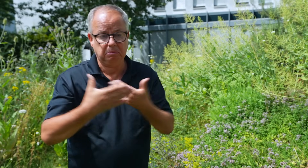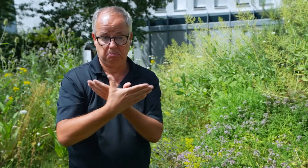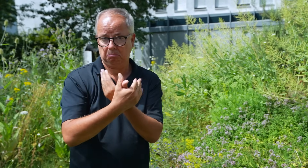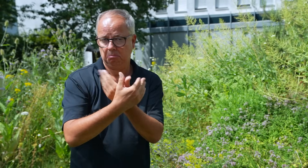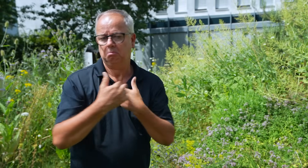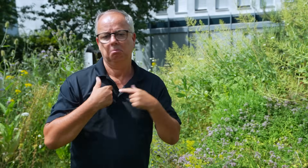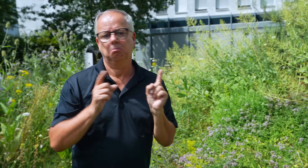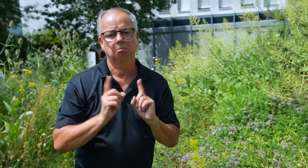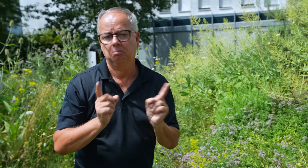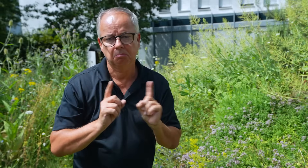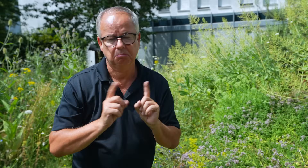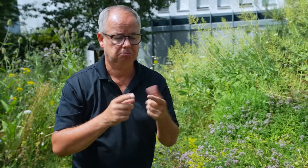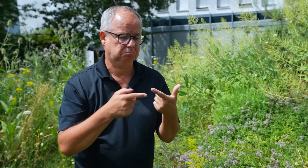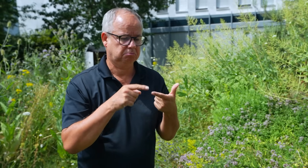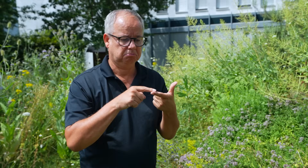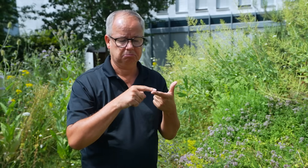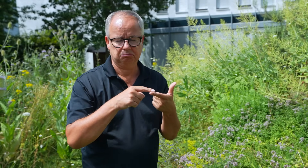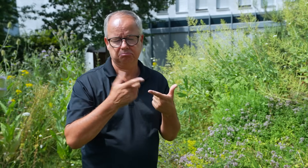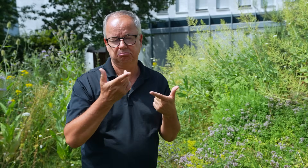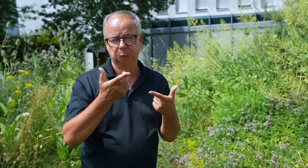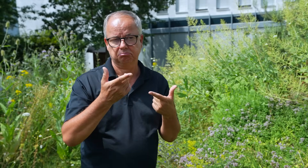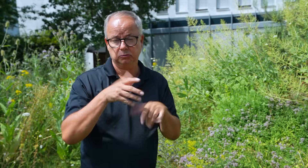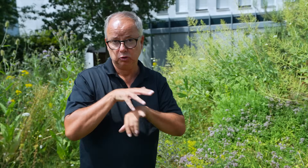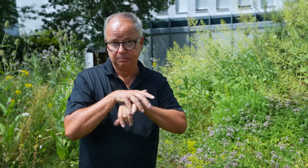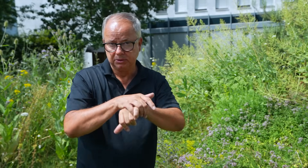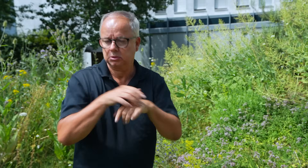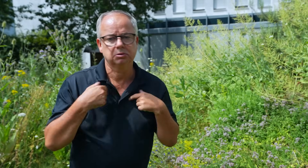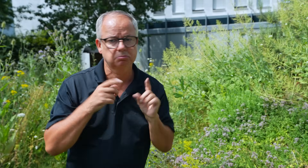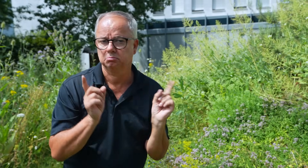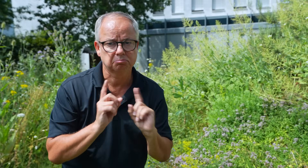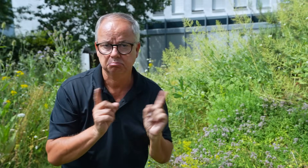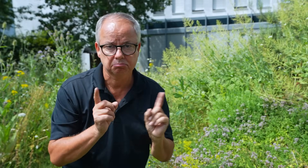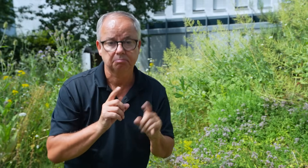I never keep butterflies or spiders,